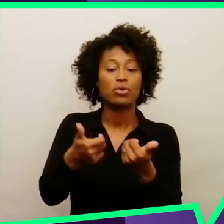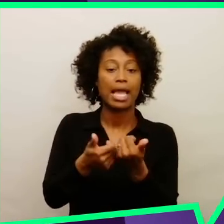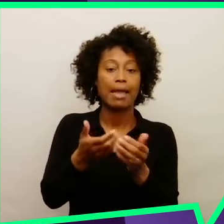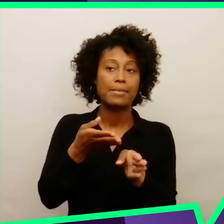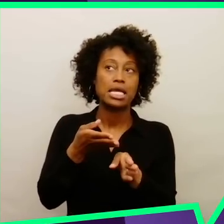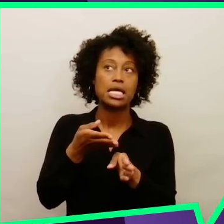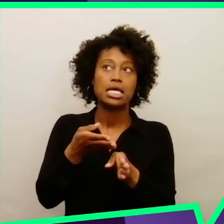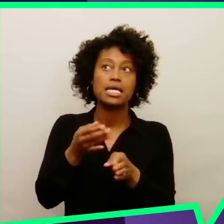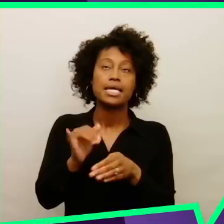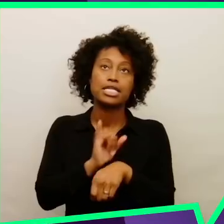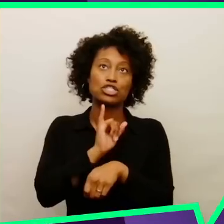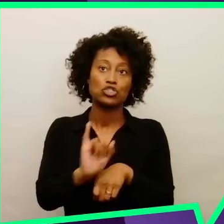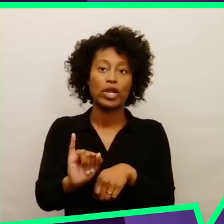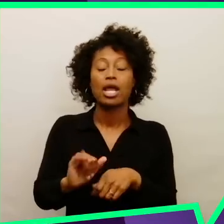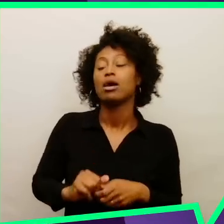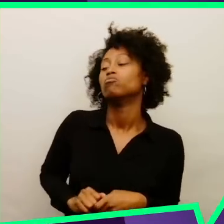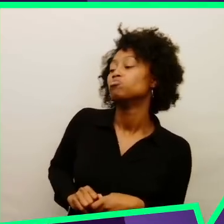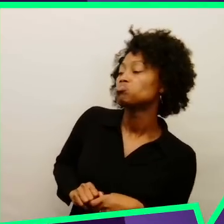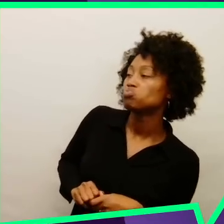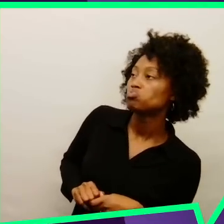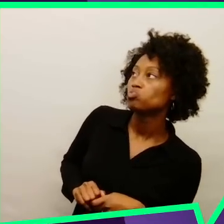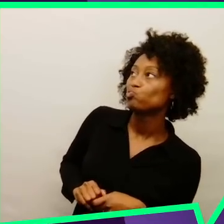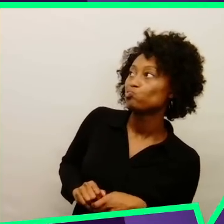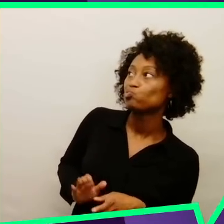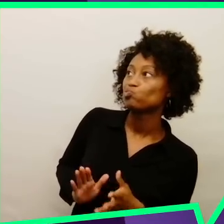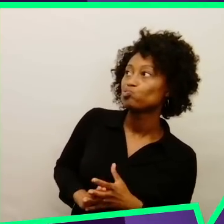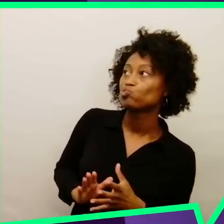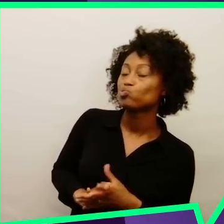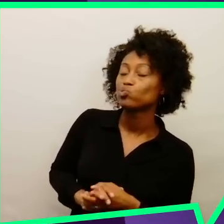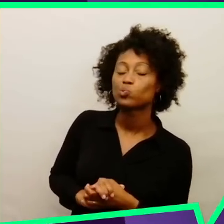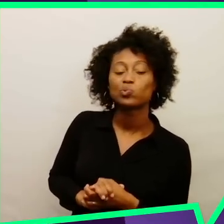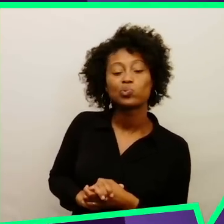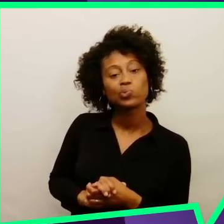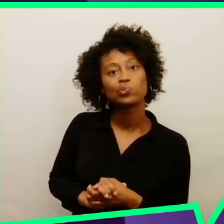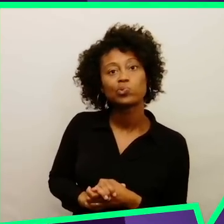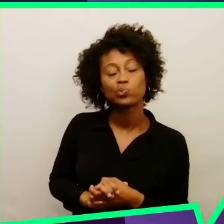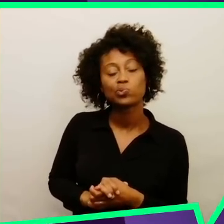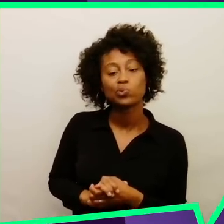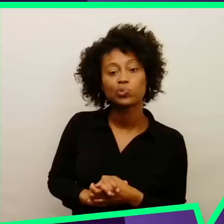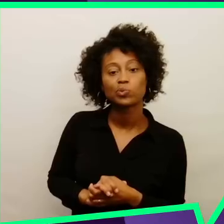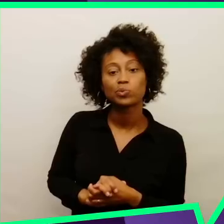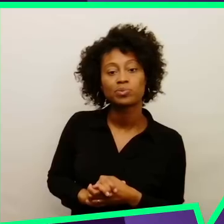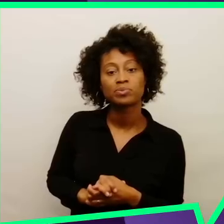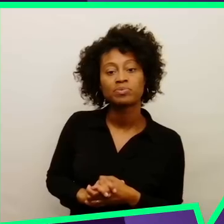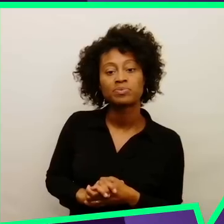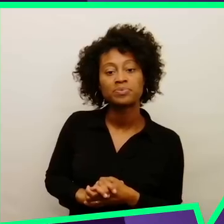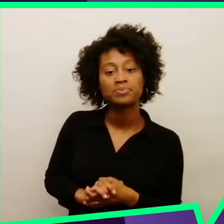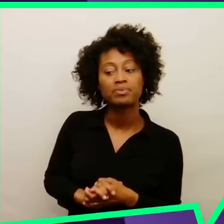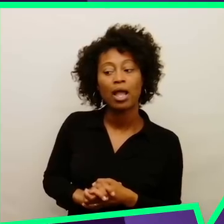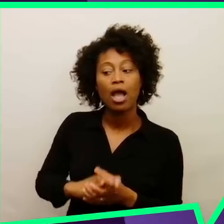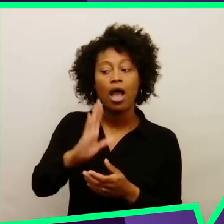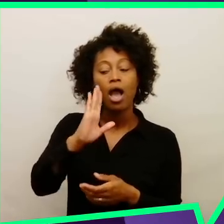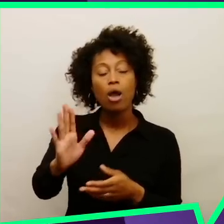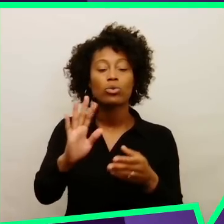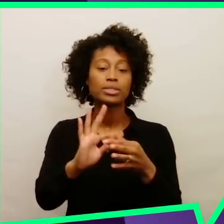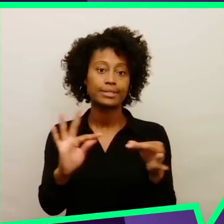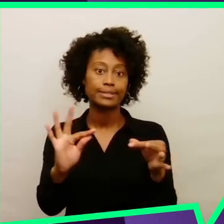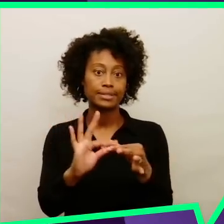What advice do you have for anyone wanting to work in the video game industry? In the video game industry.